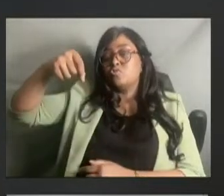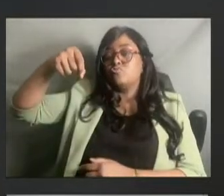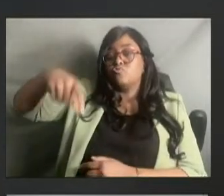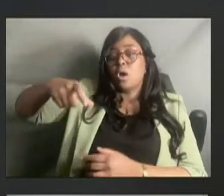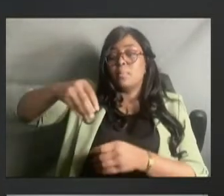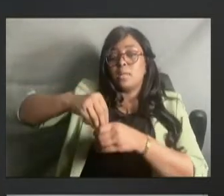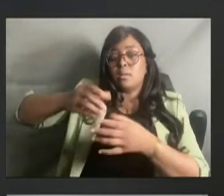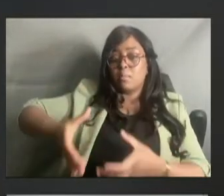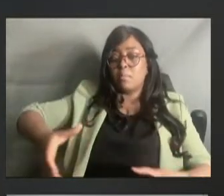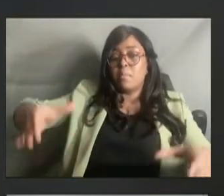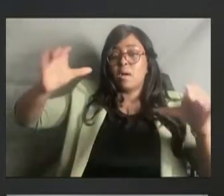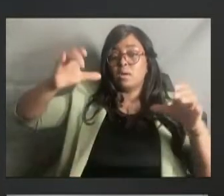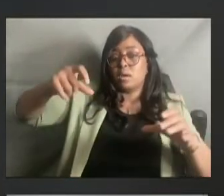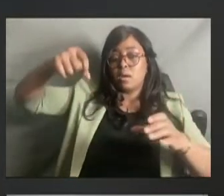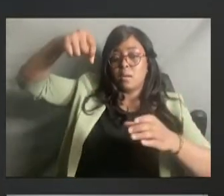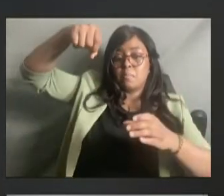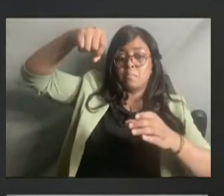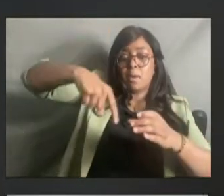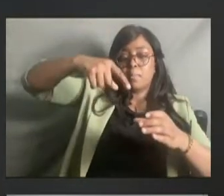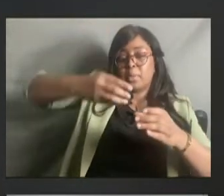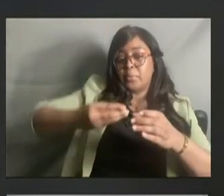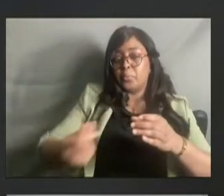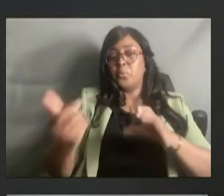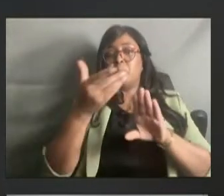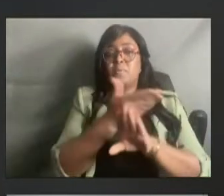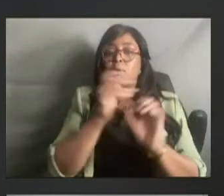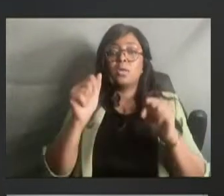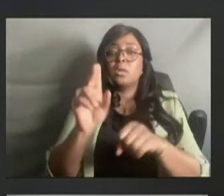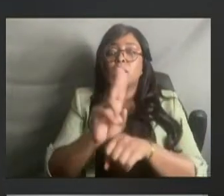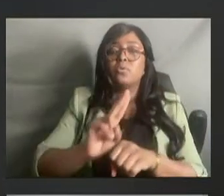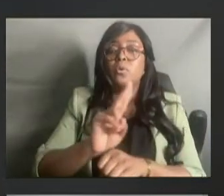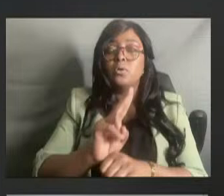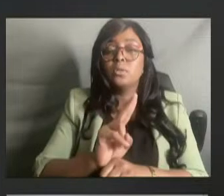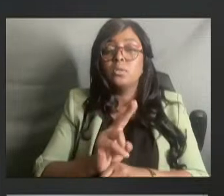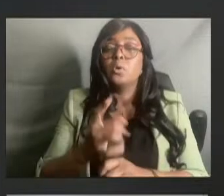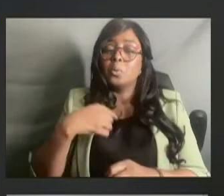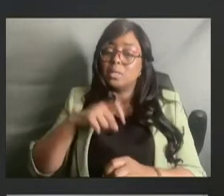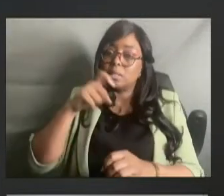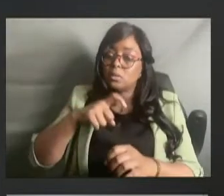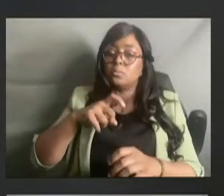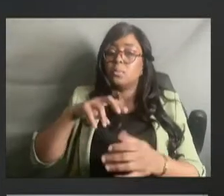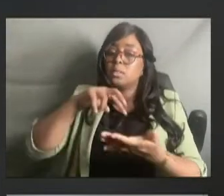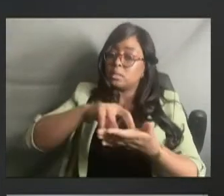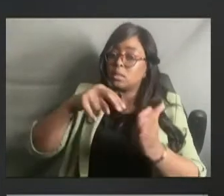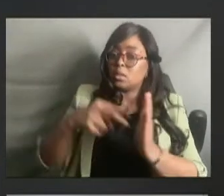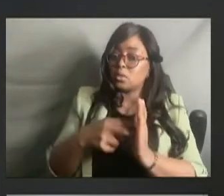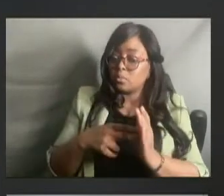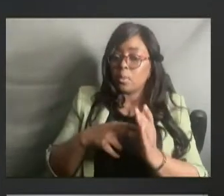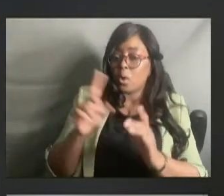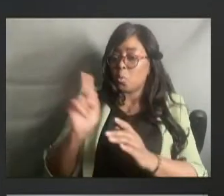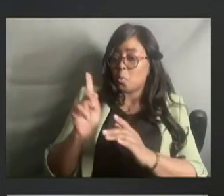spaces is effectively a drop in the bucket that dries before you